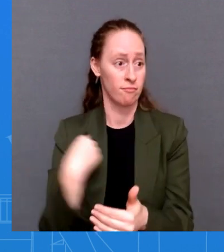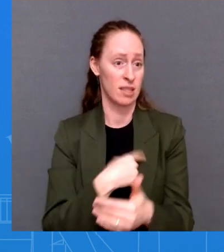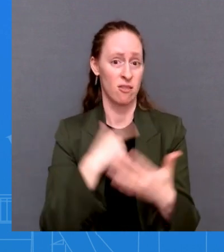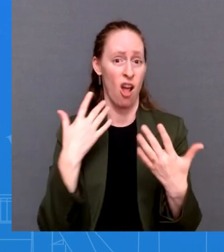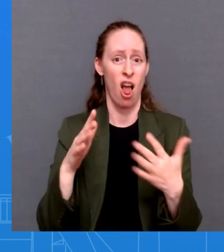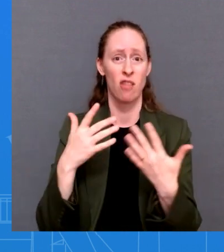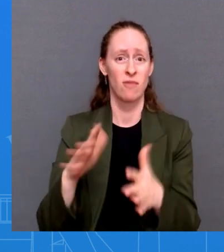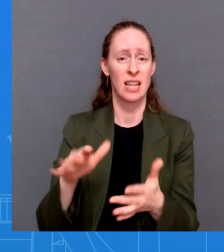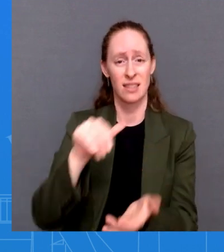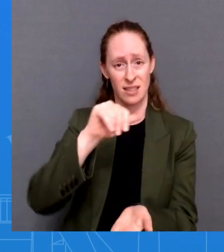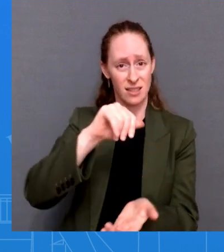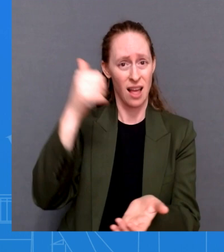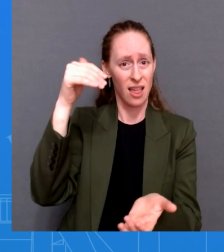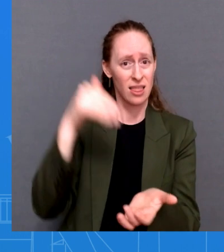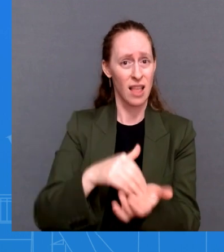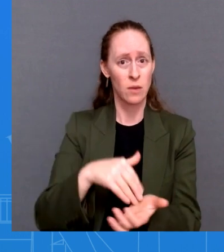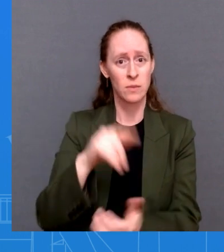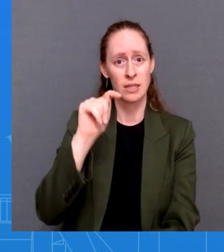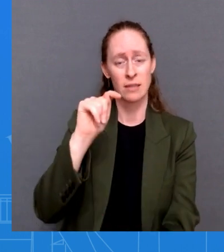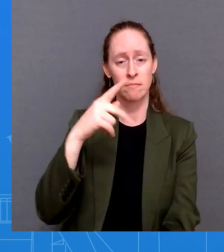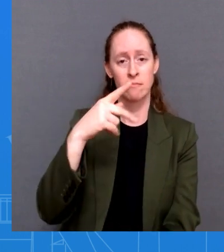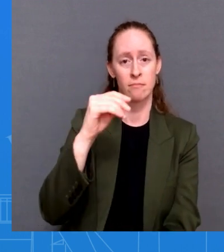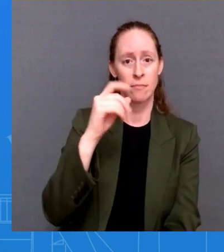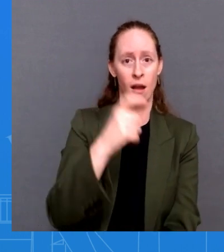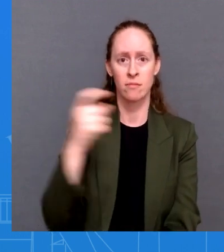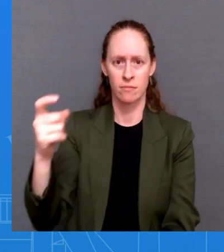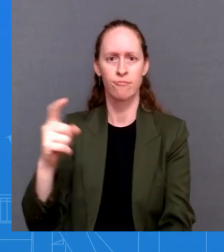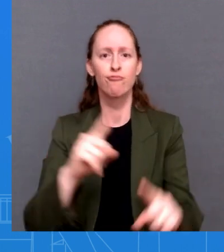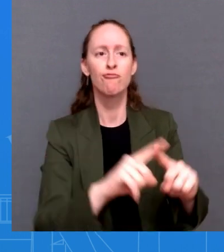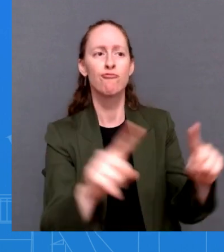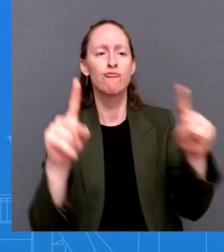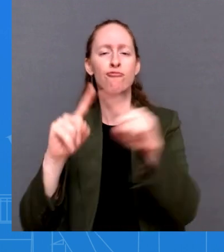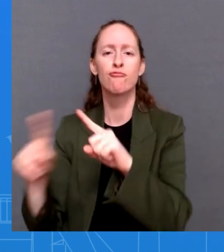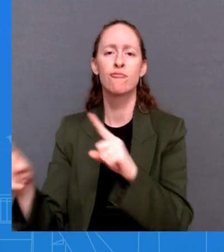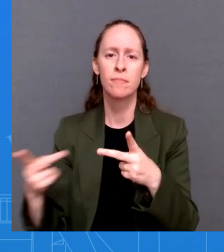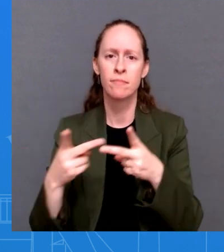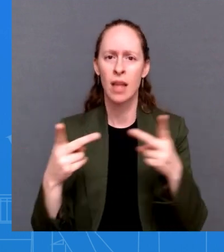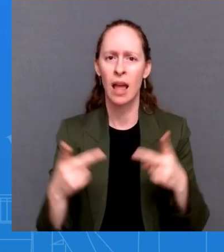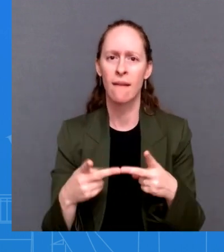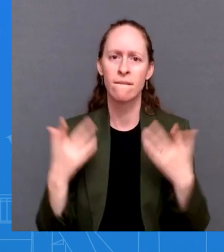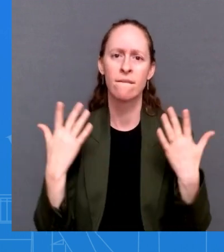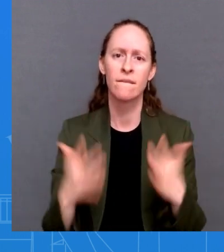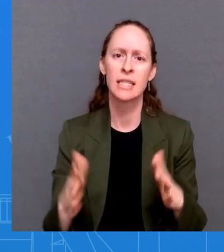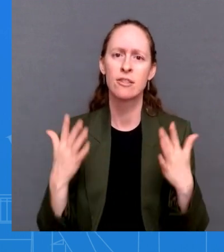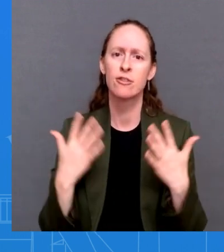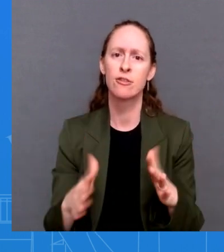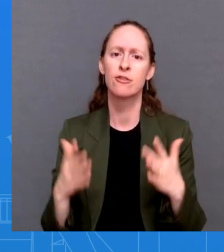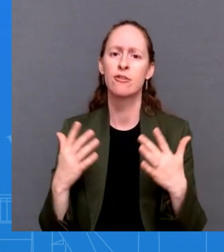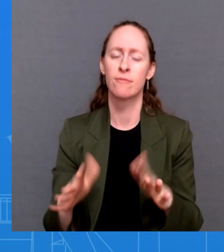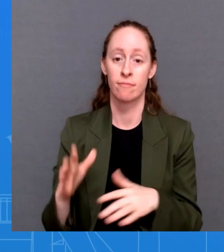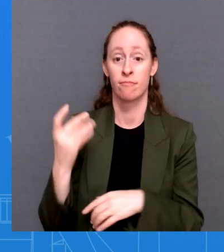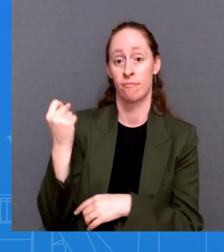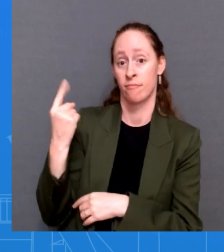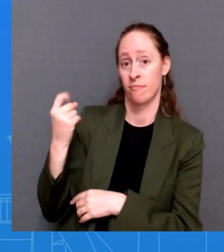That's in addition to the more than 22,000 courses we've already shipped. This approach allows us to pre-position these treatment